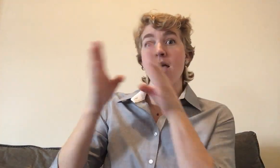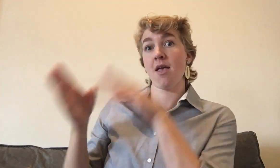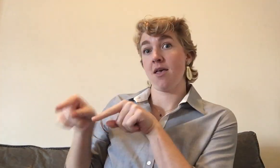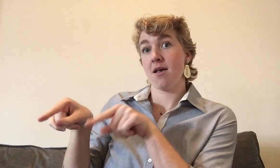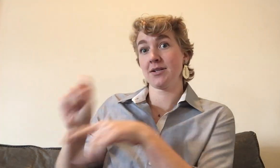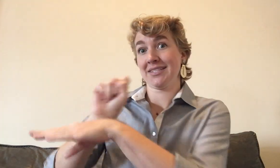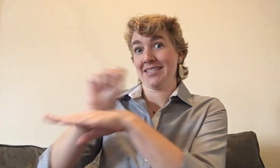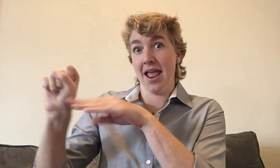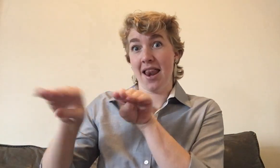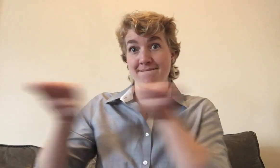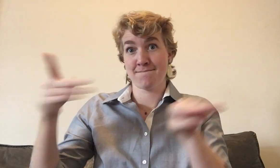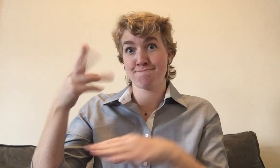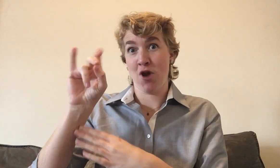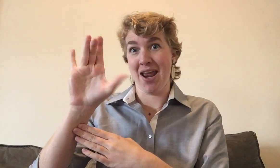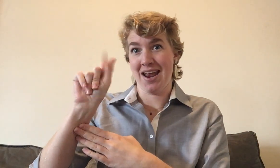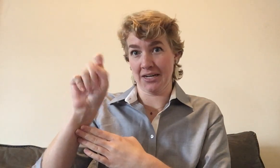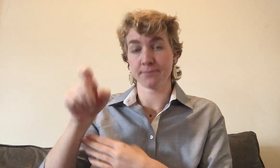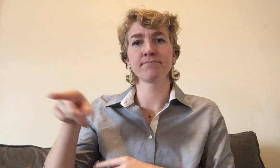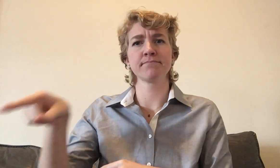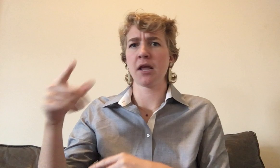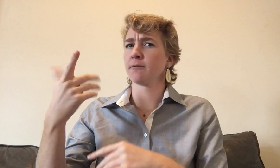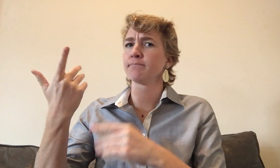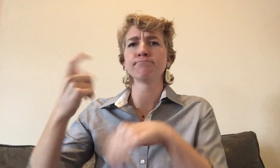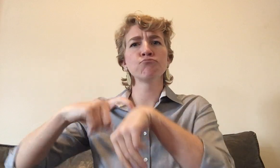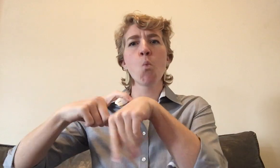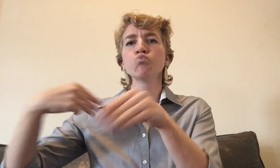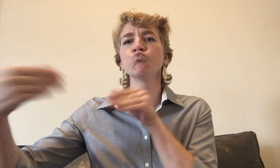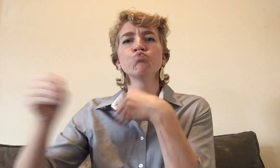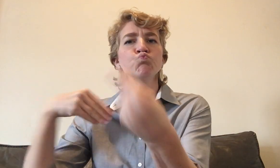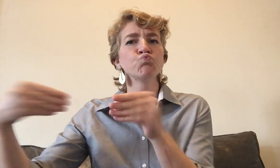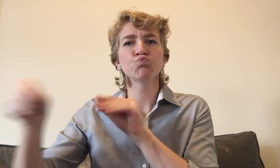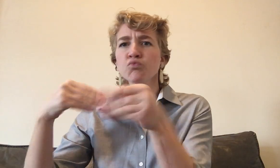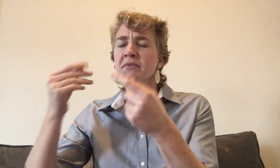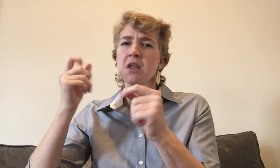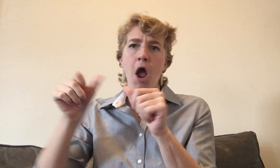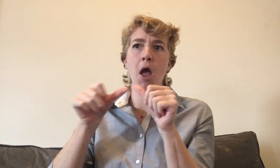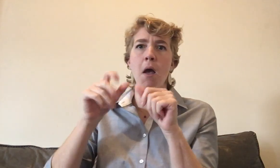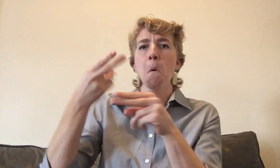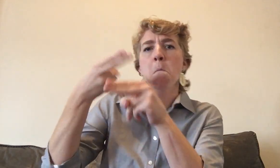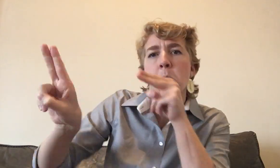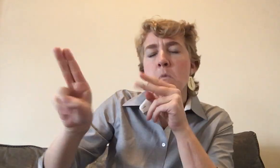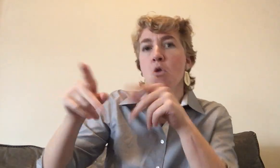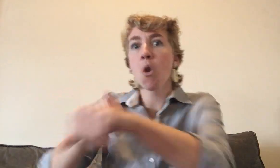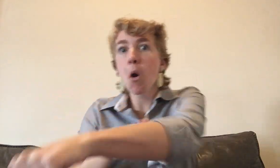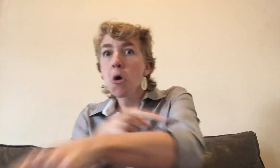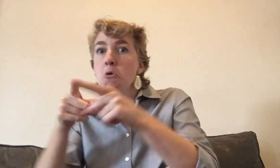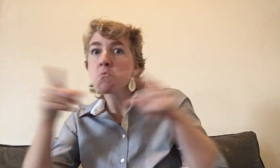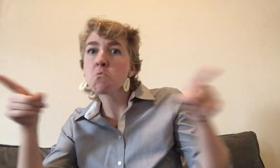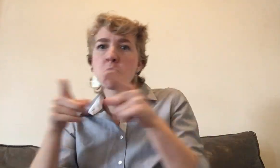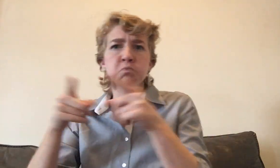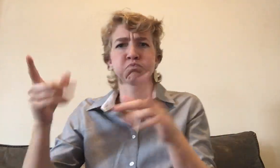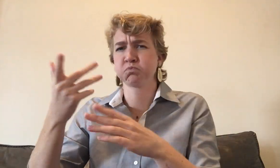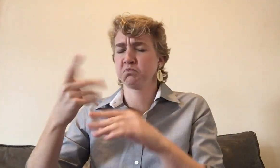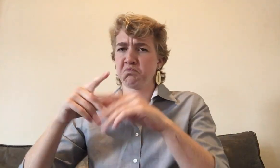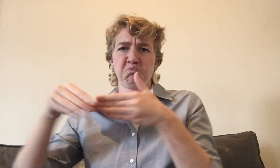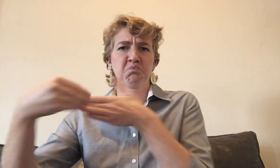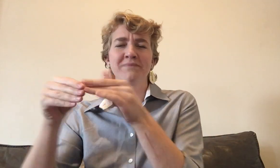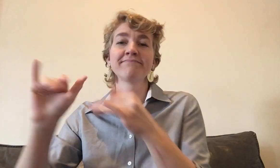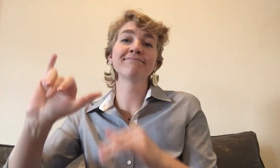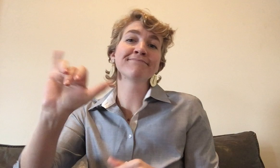On the other hand, stage-level predicates are temporally changeable, meaning they can be short or long in duration.